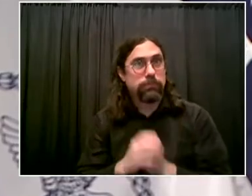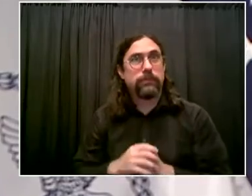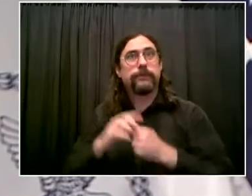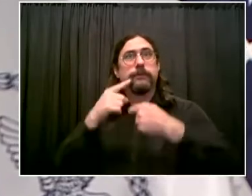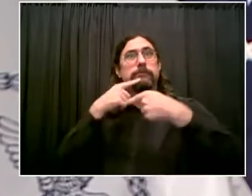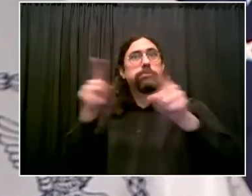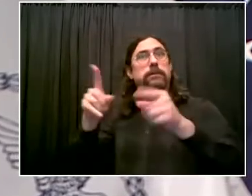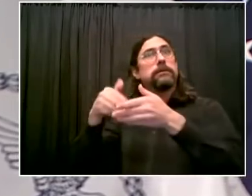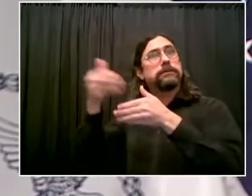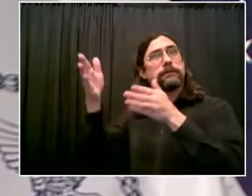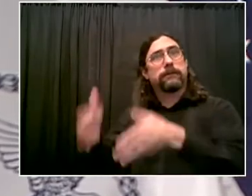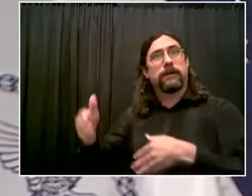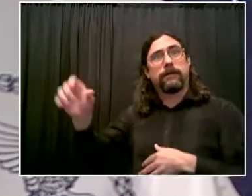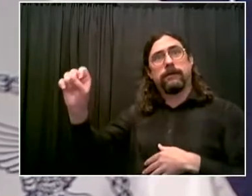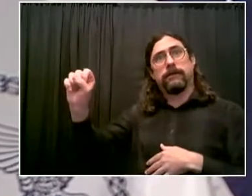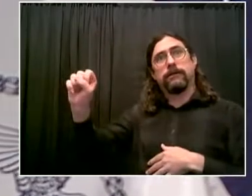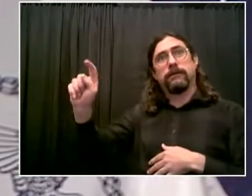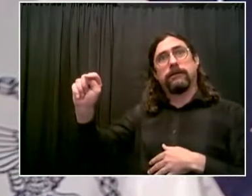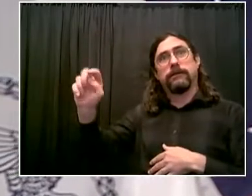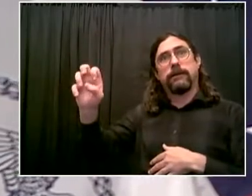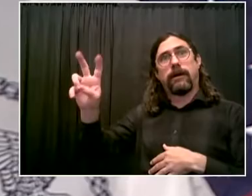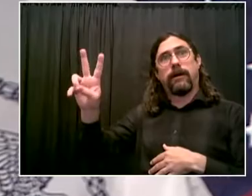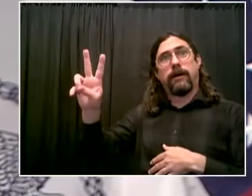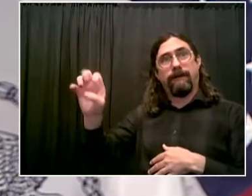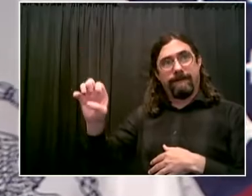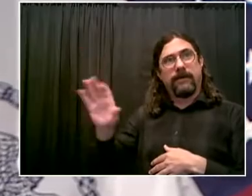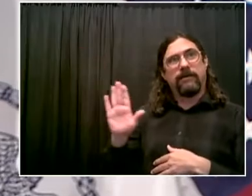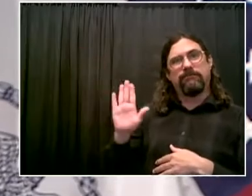THE NEXT IS